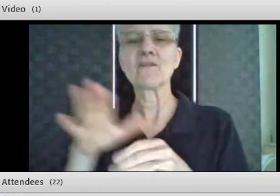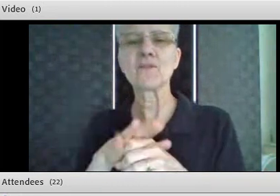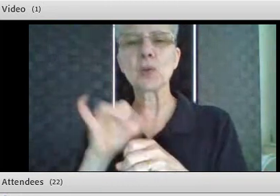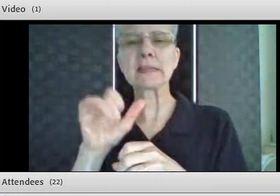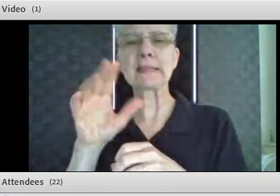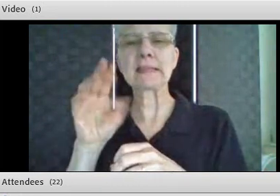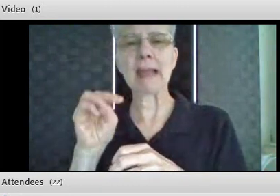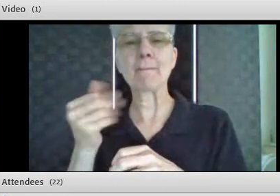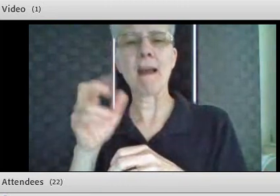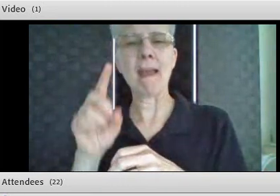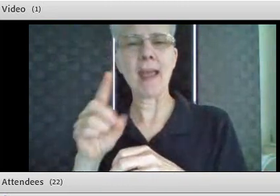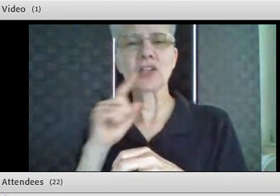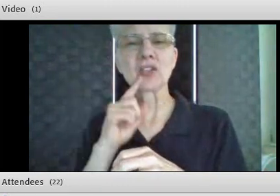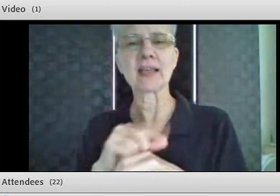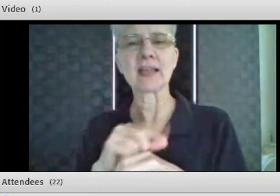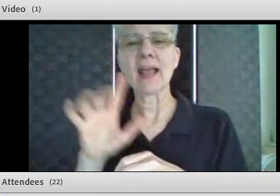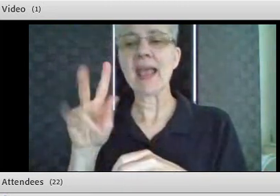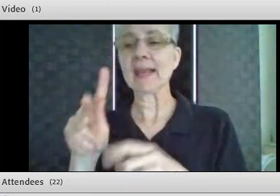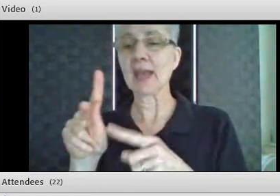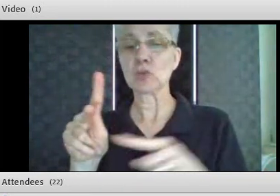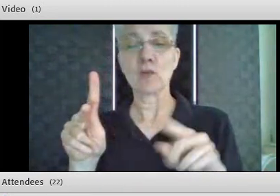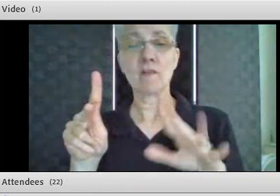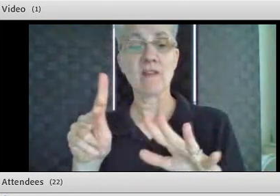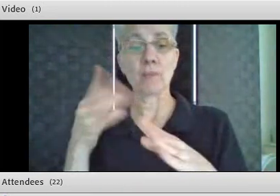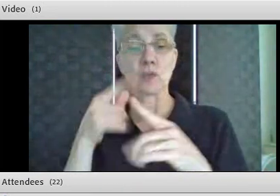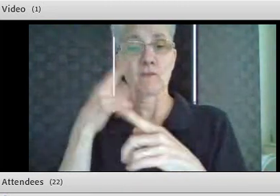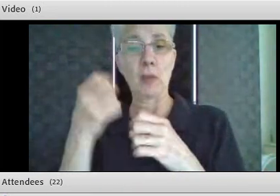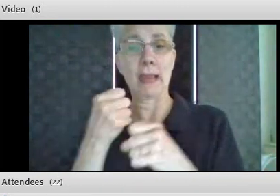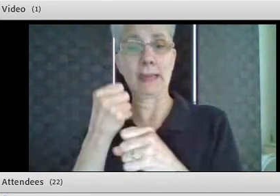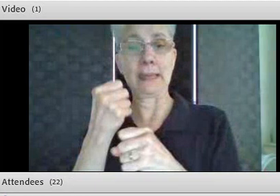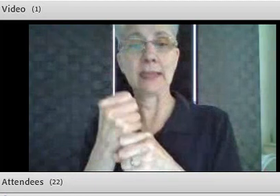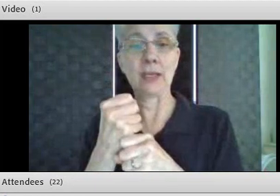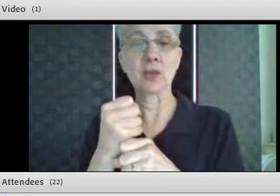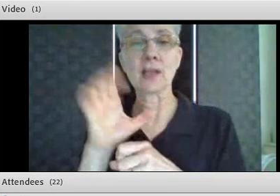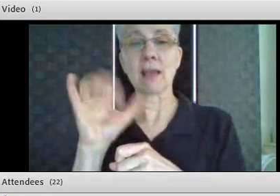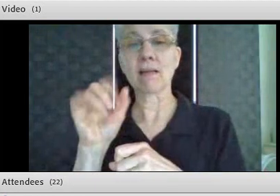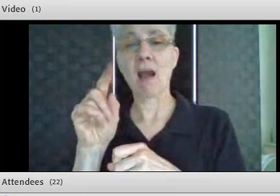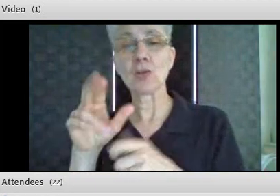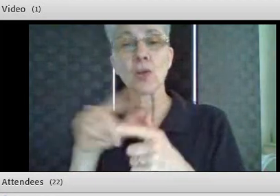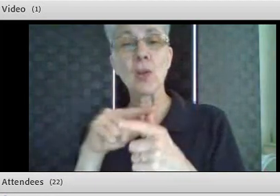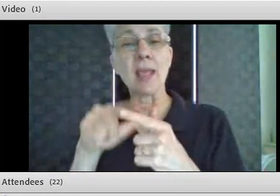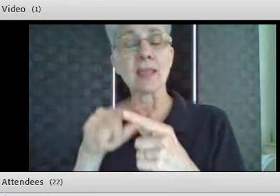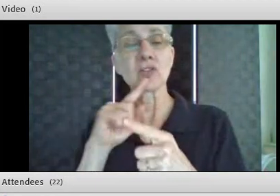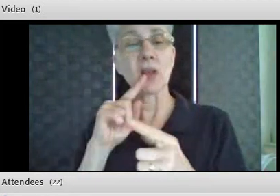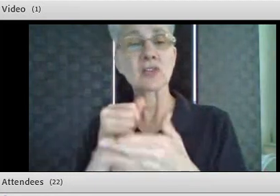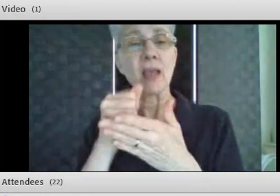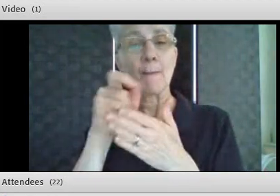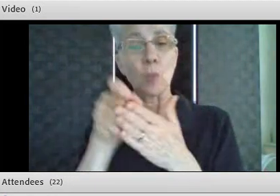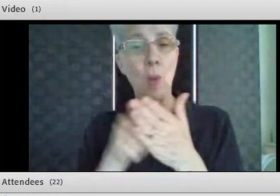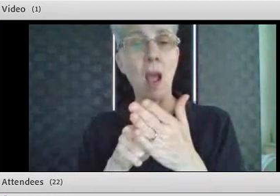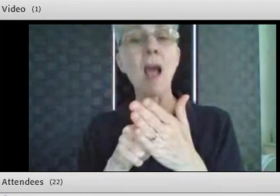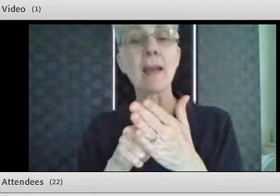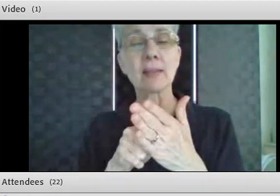She did K5 music for 8 years in Collier, and then she actually helped write